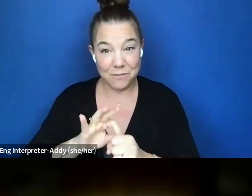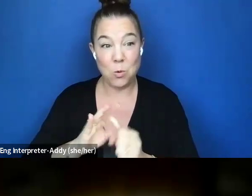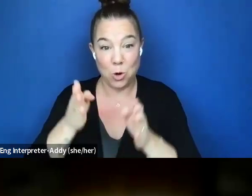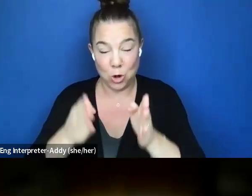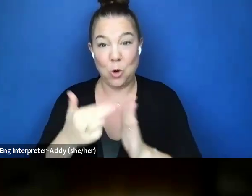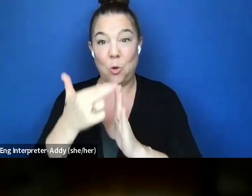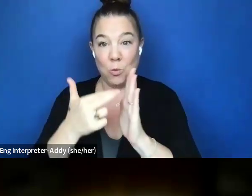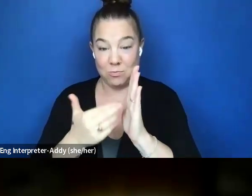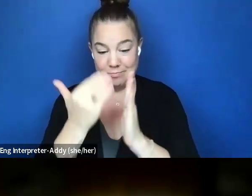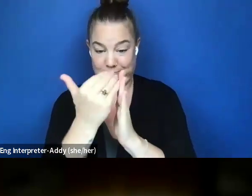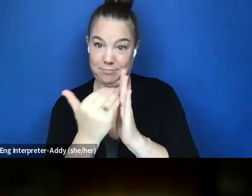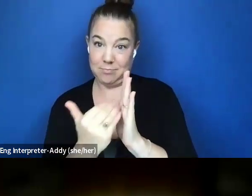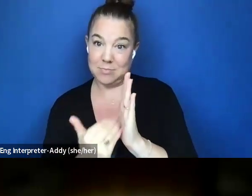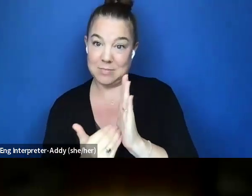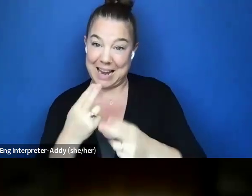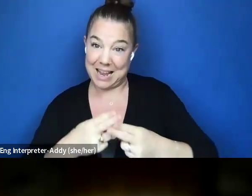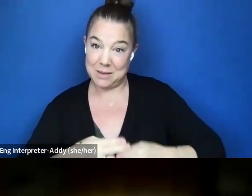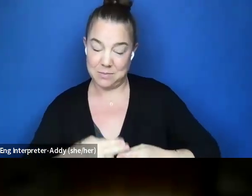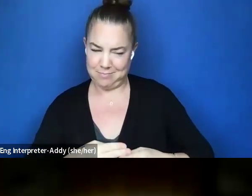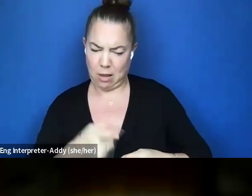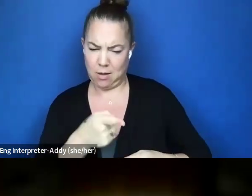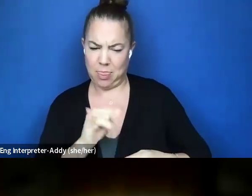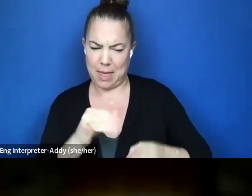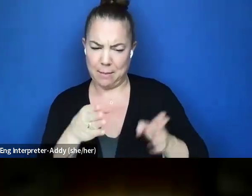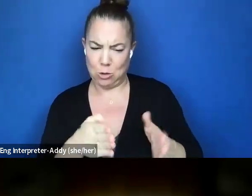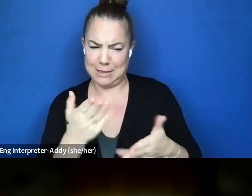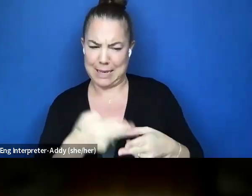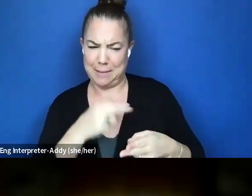Don Posh: And if you're not there Don Posh: your concern doesn't matter to them.